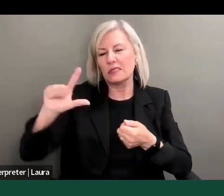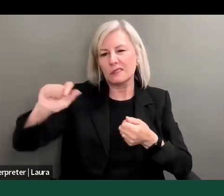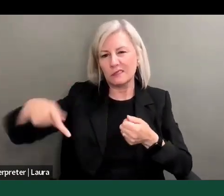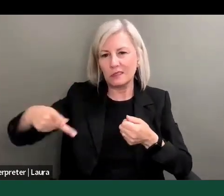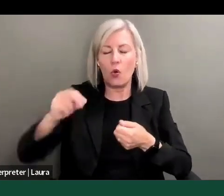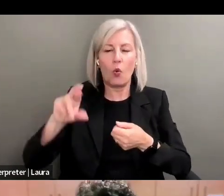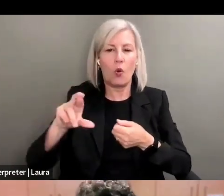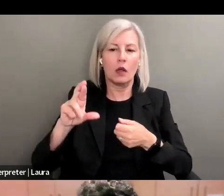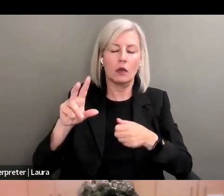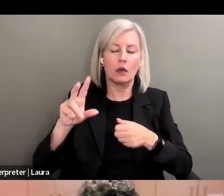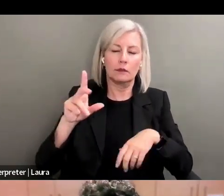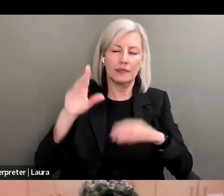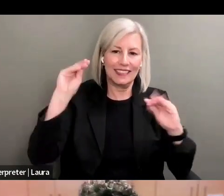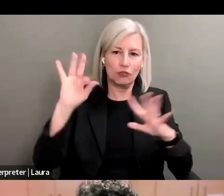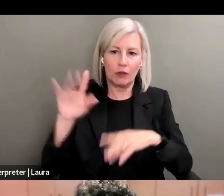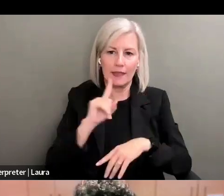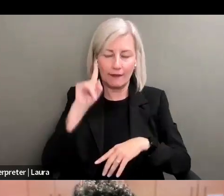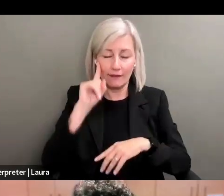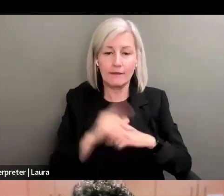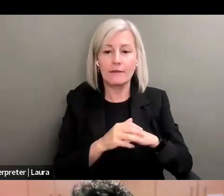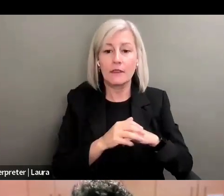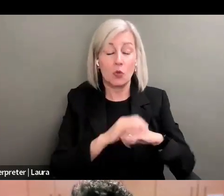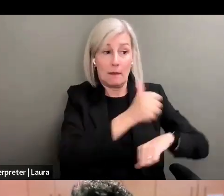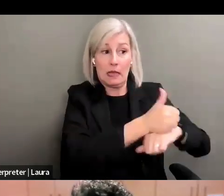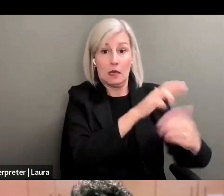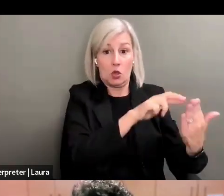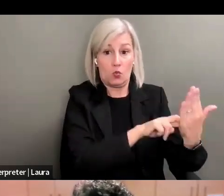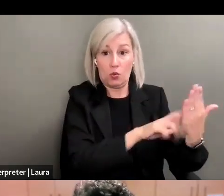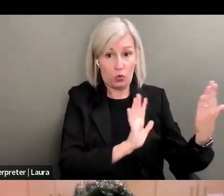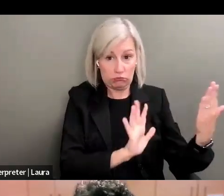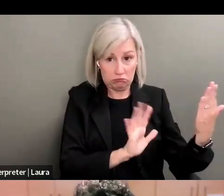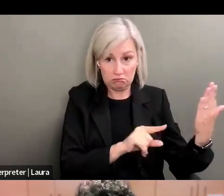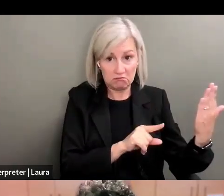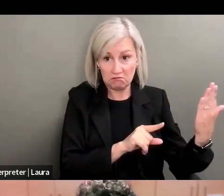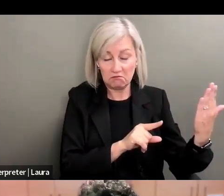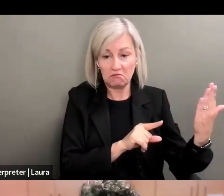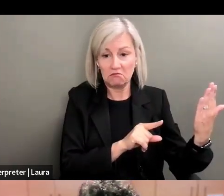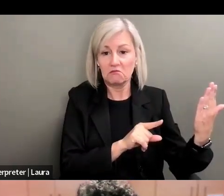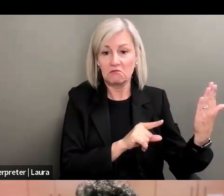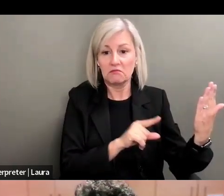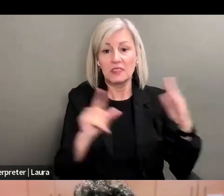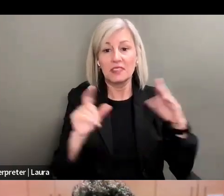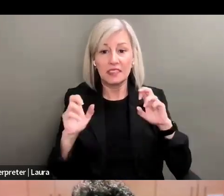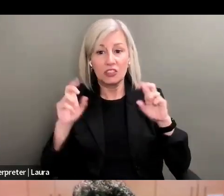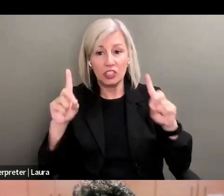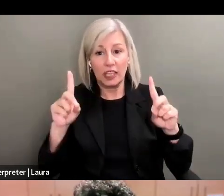Right. So based on that rule, no. Based on I think education and ability, yes.